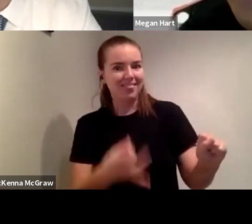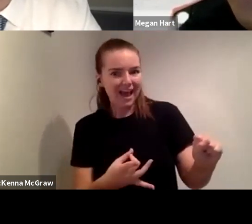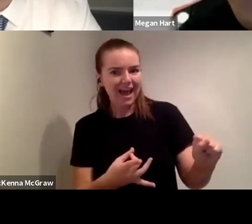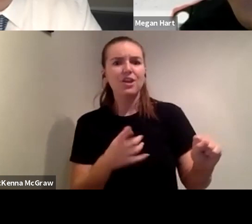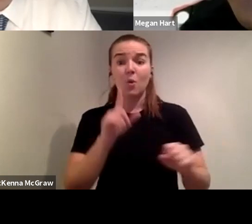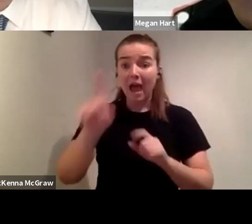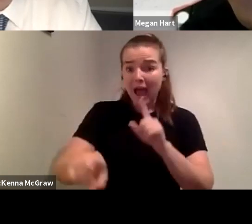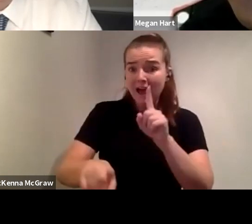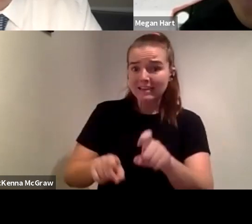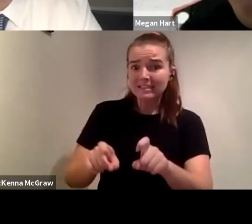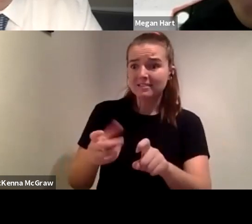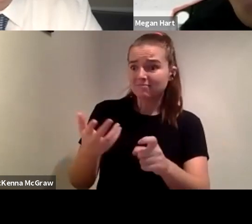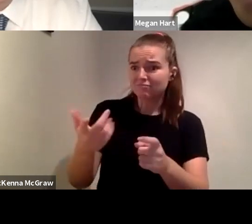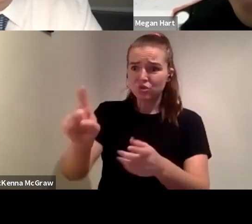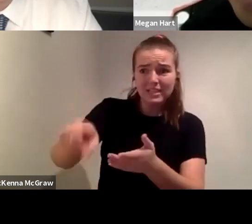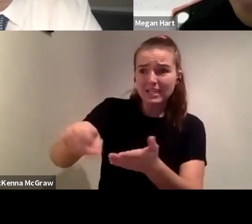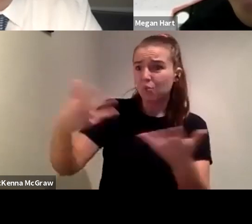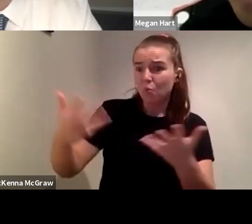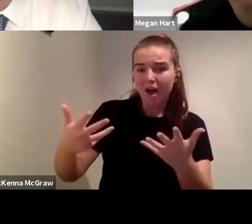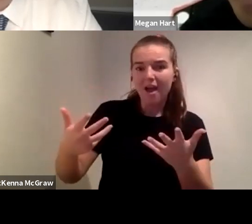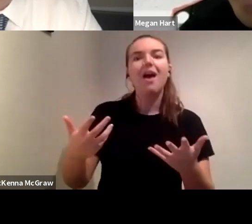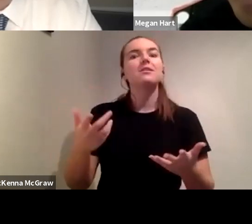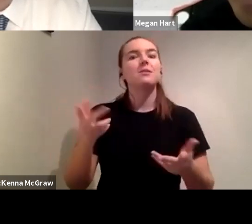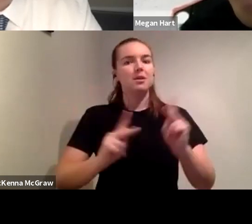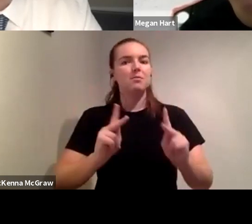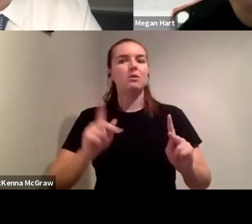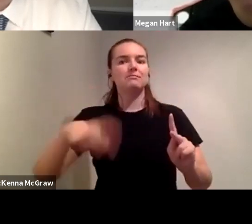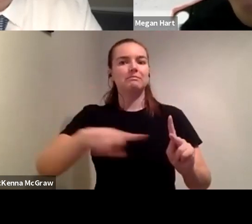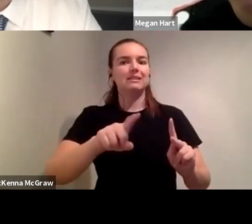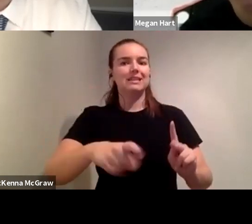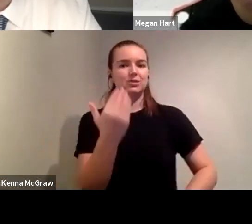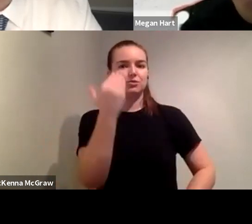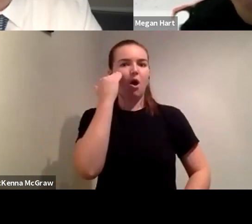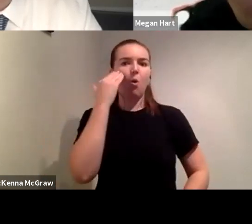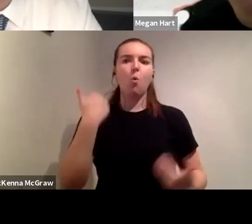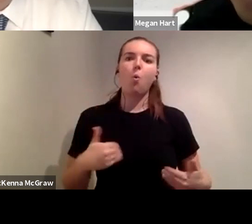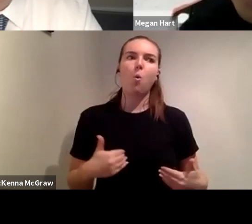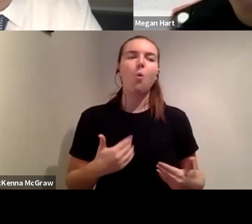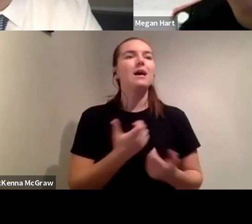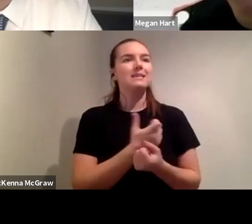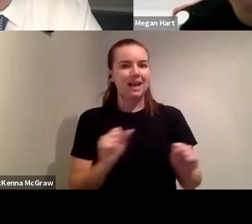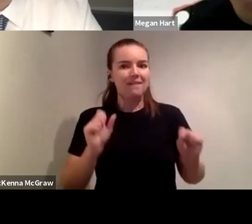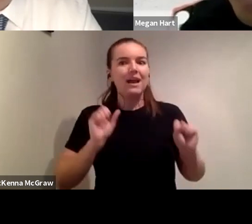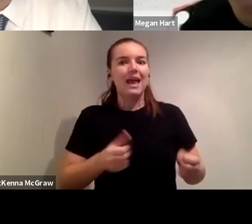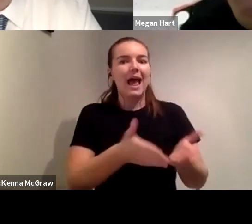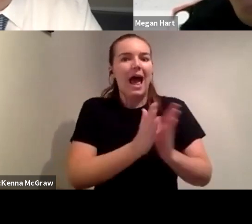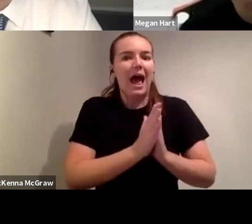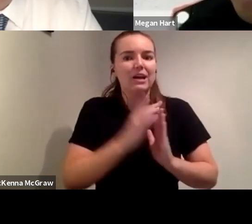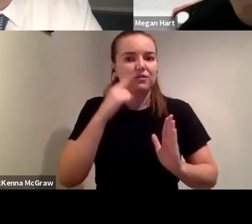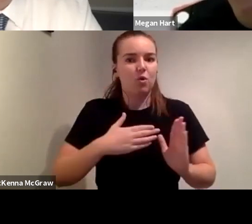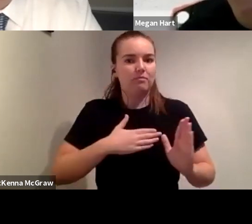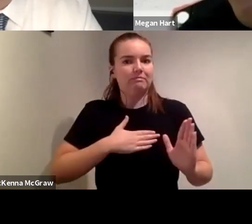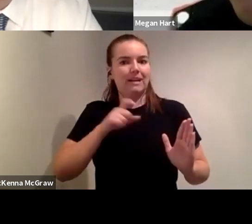It sounds like accommodations can be a scary word but I appreciate you giving very specific example of different populations.